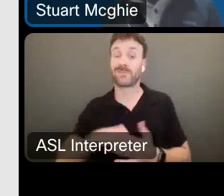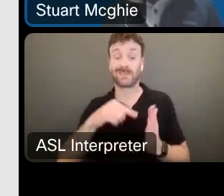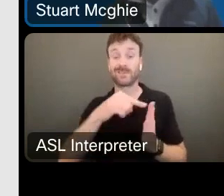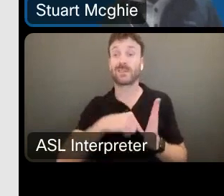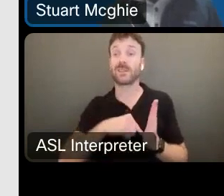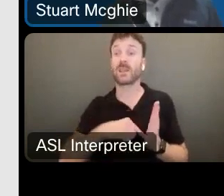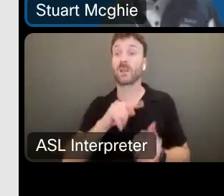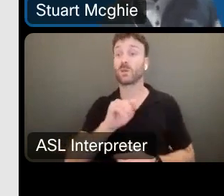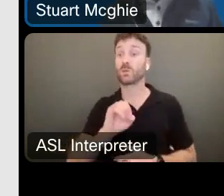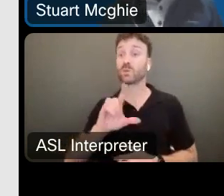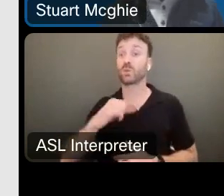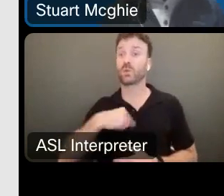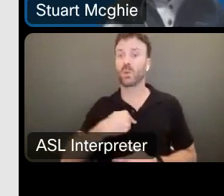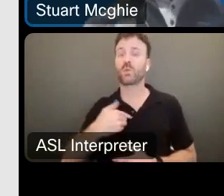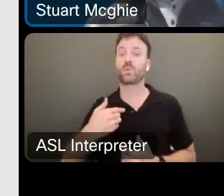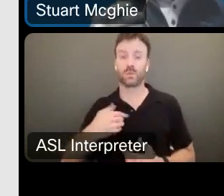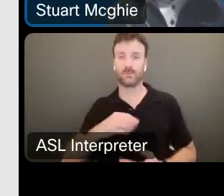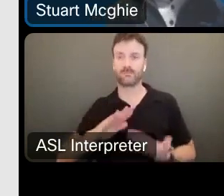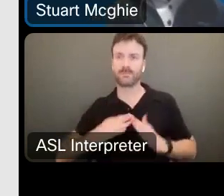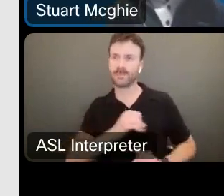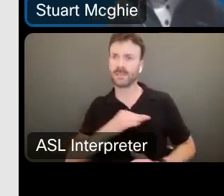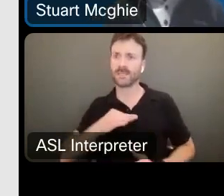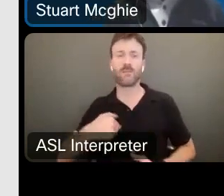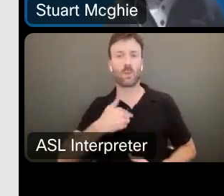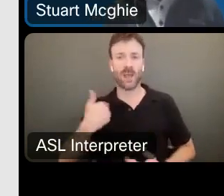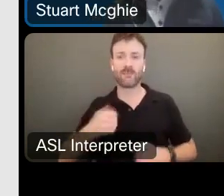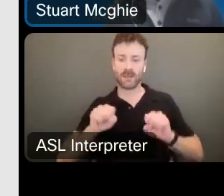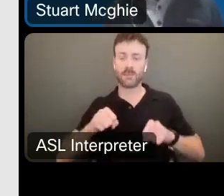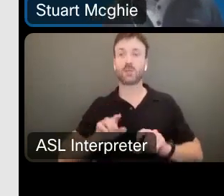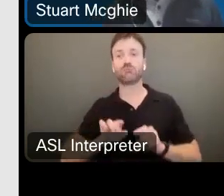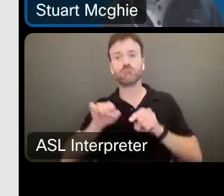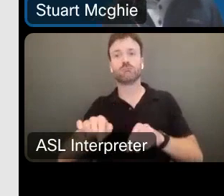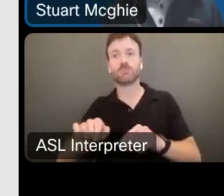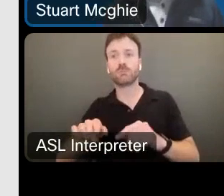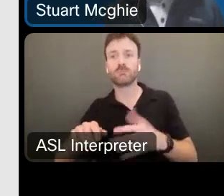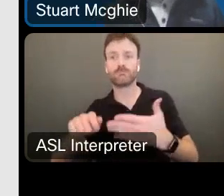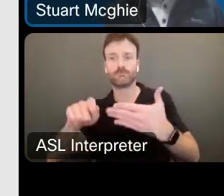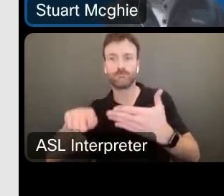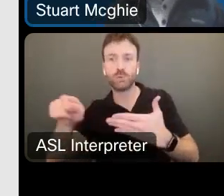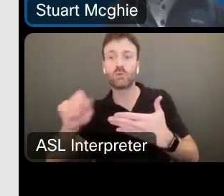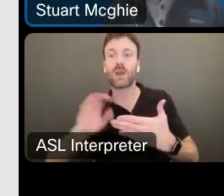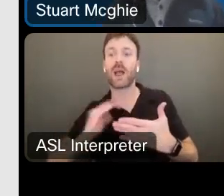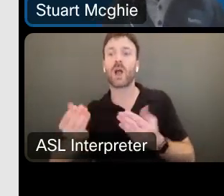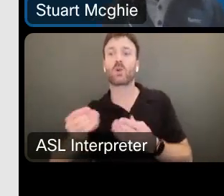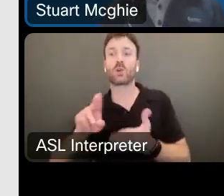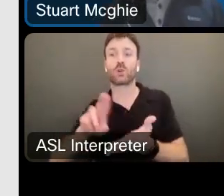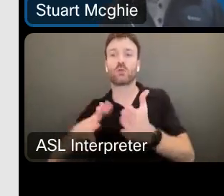now have the ability to actually grade our suppliers, our contractors on the work that they do.